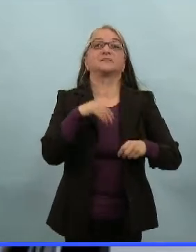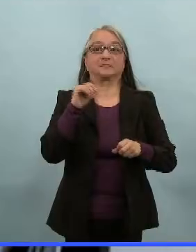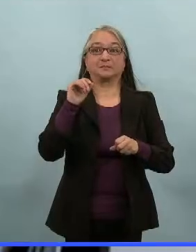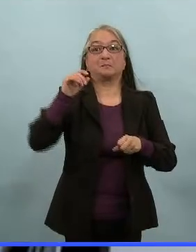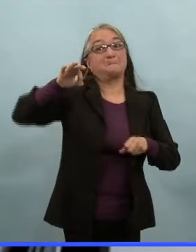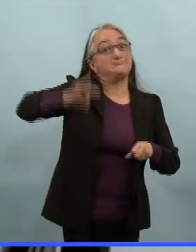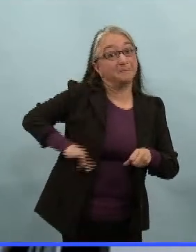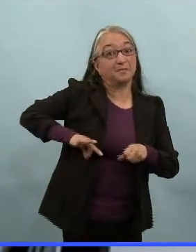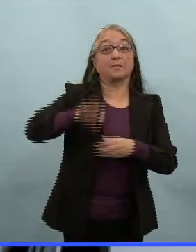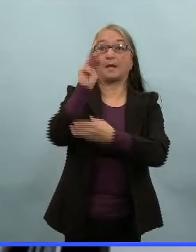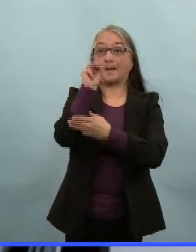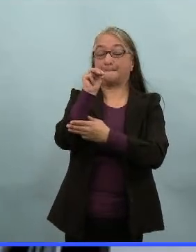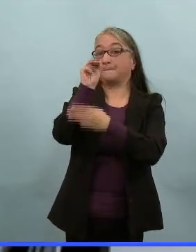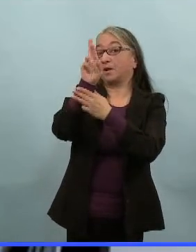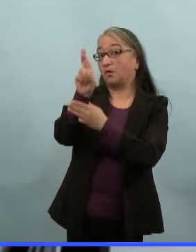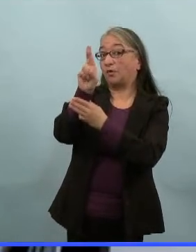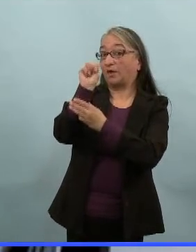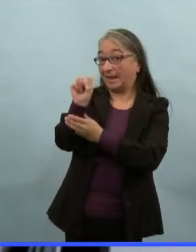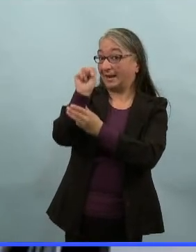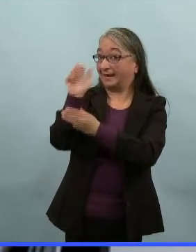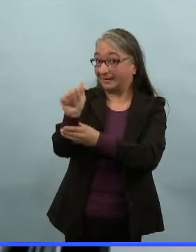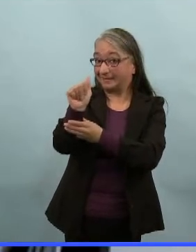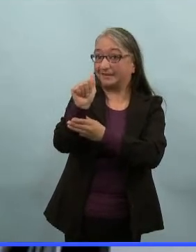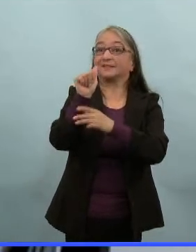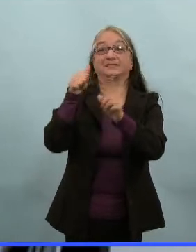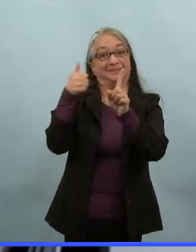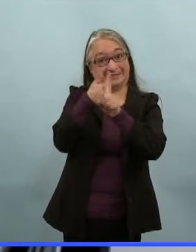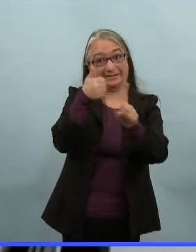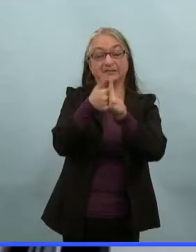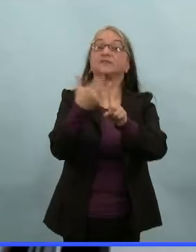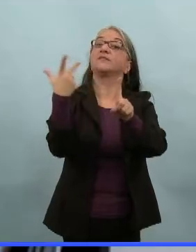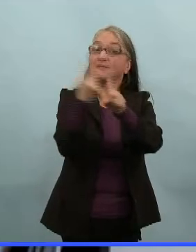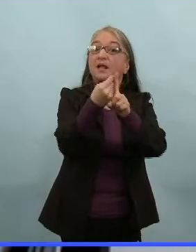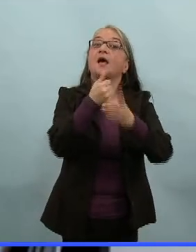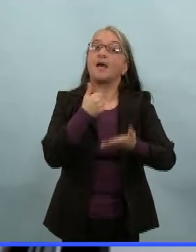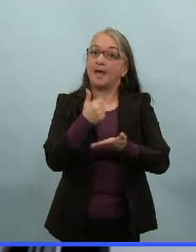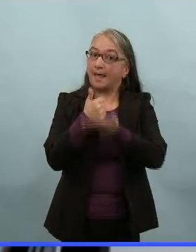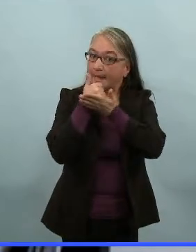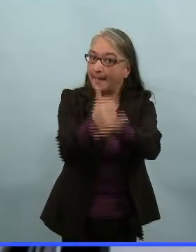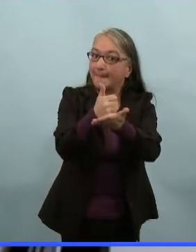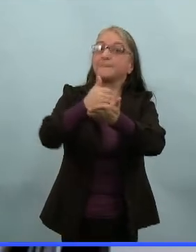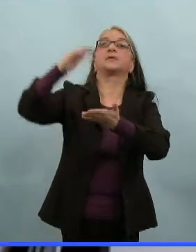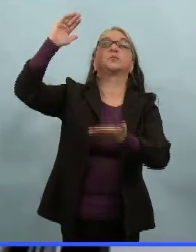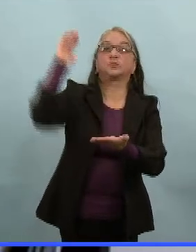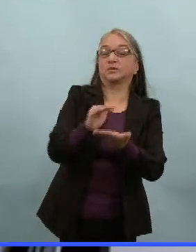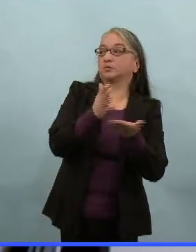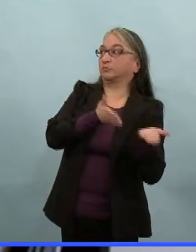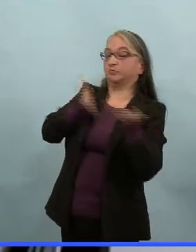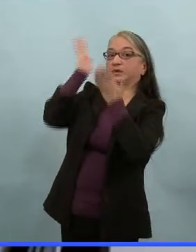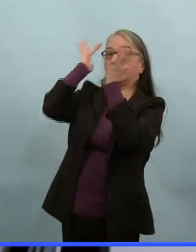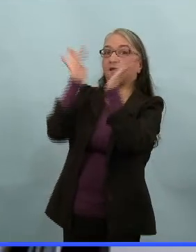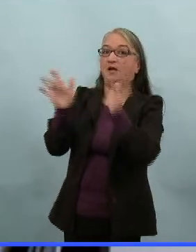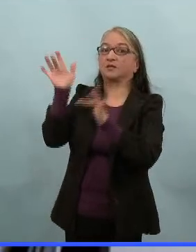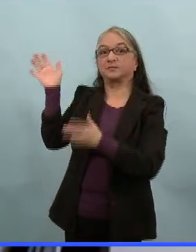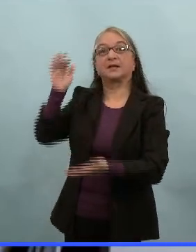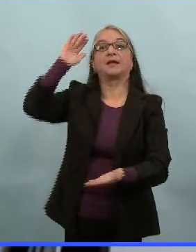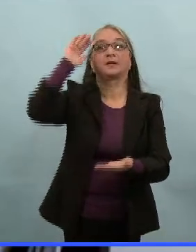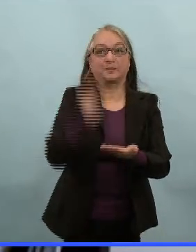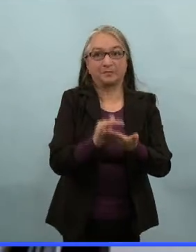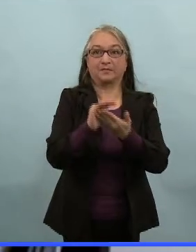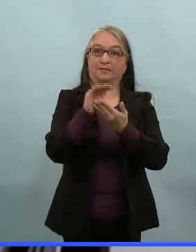hospitalization and icu admissions multiple studies from ontario england south africa